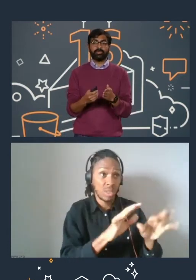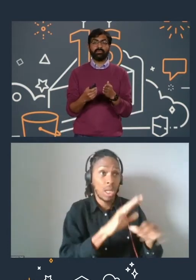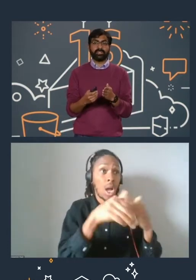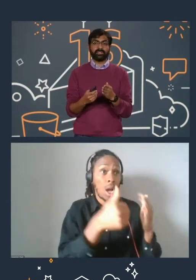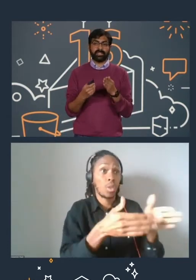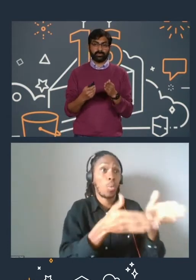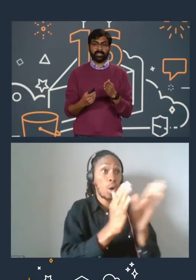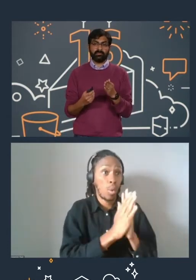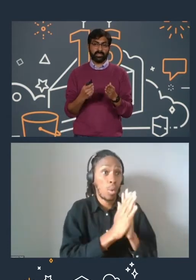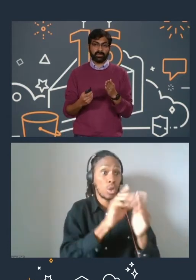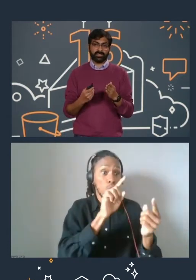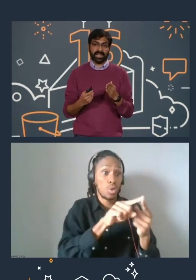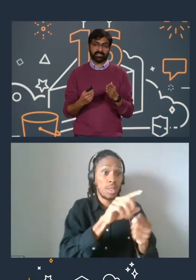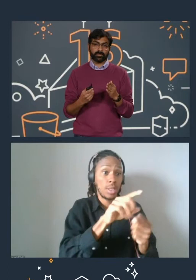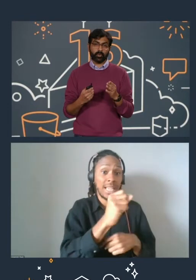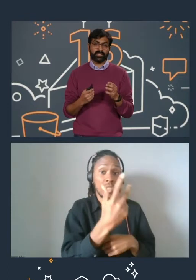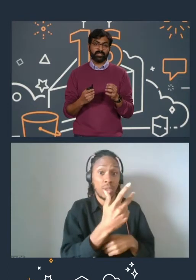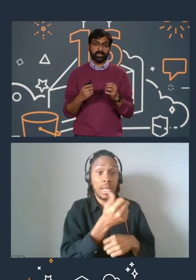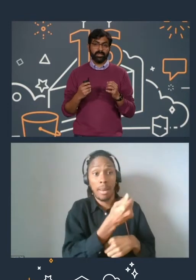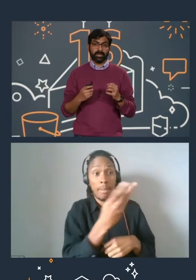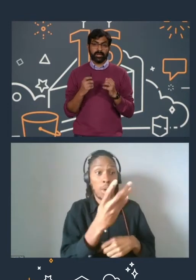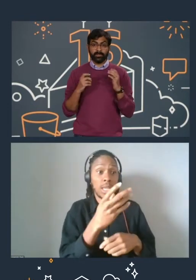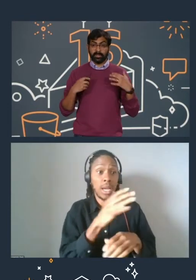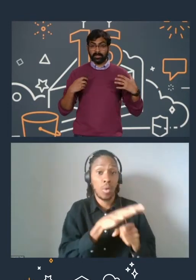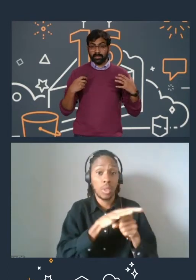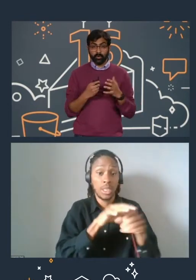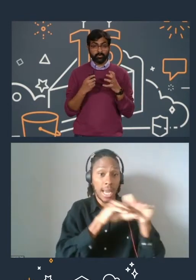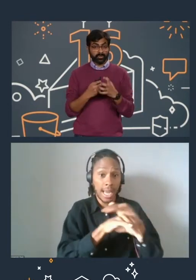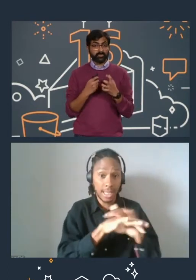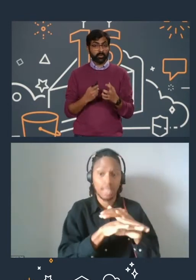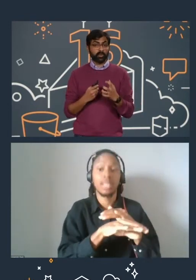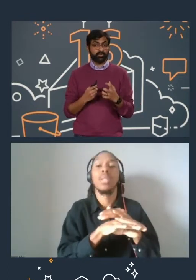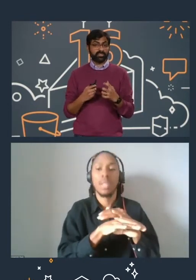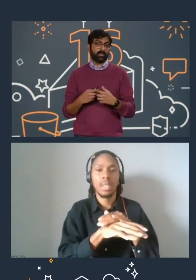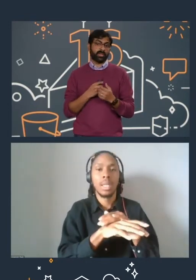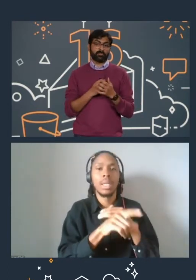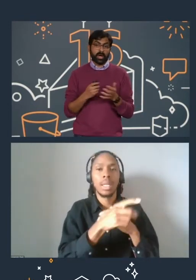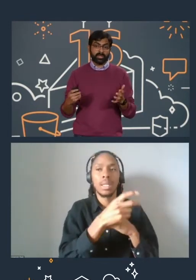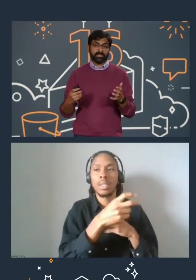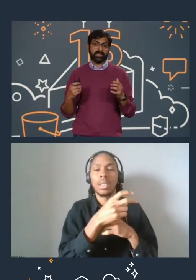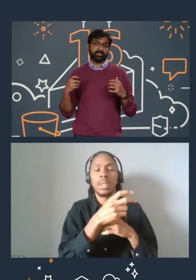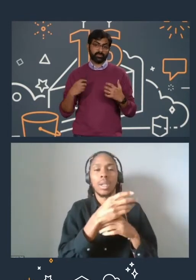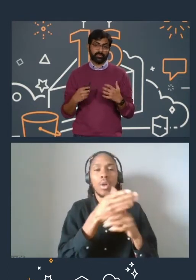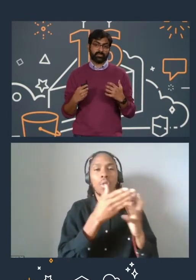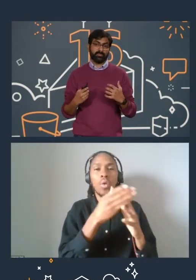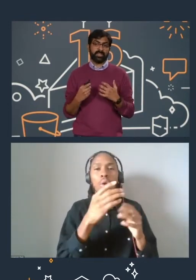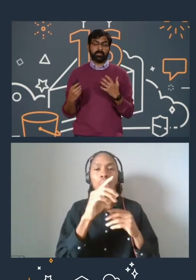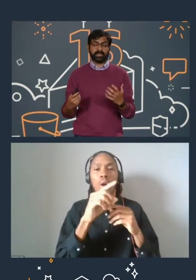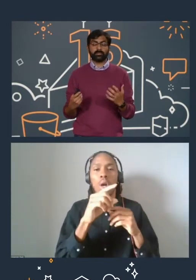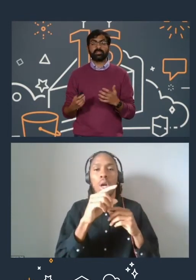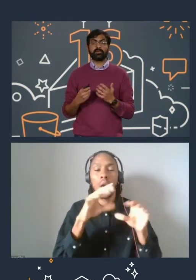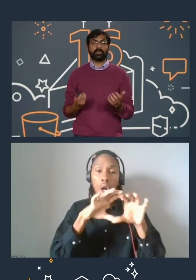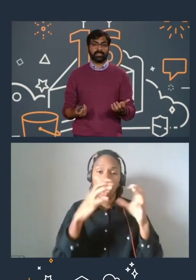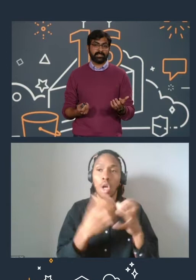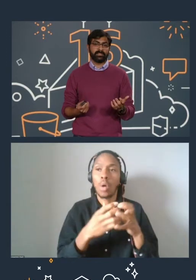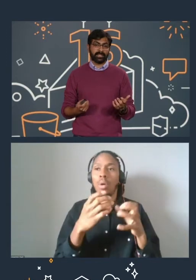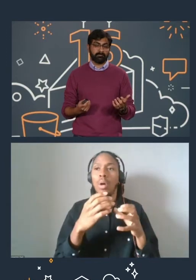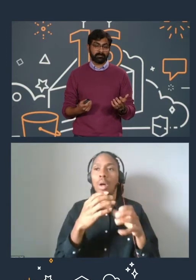to this S3 multi-region access point, they go through this global host name and are routed and served by the buckets with the lowest latency.